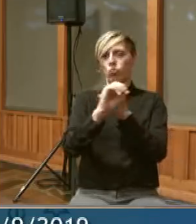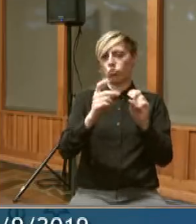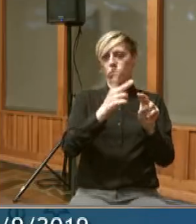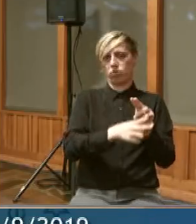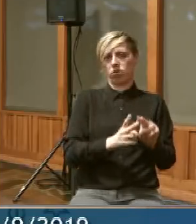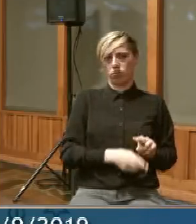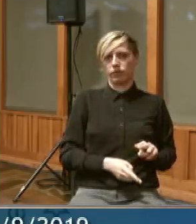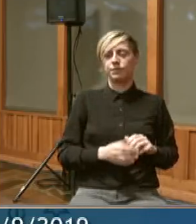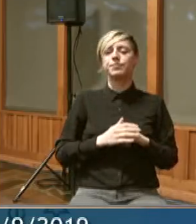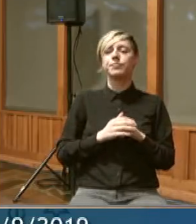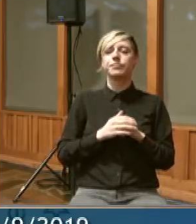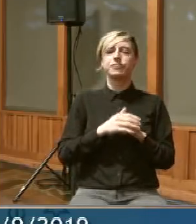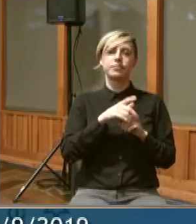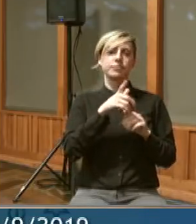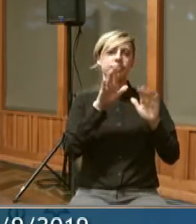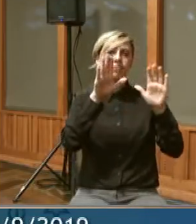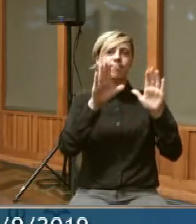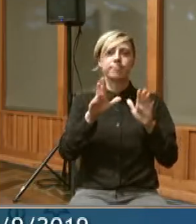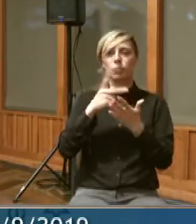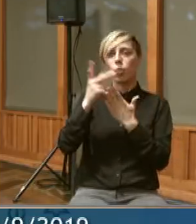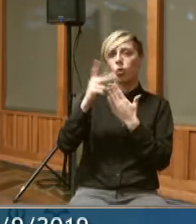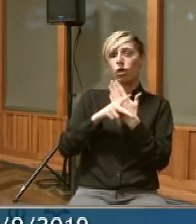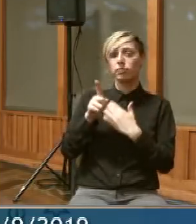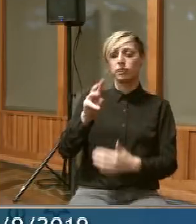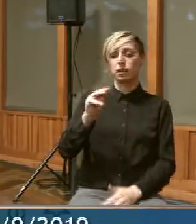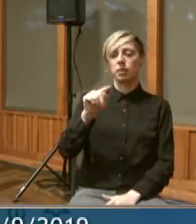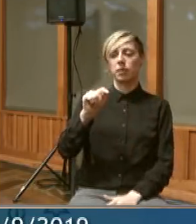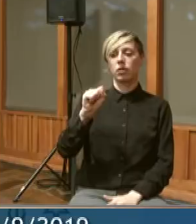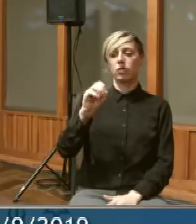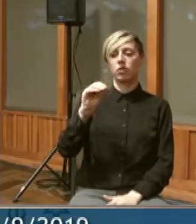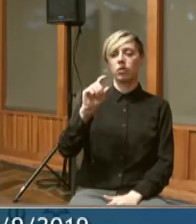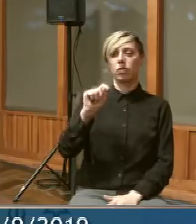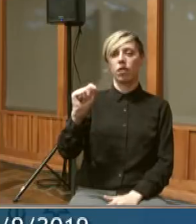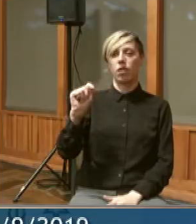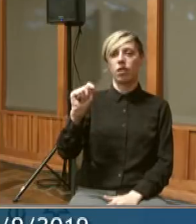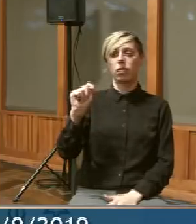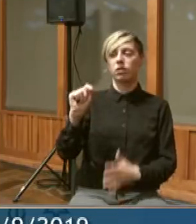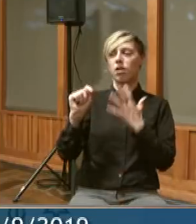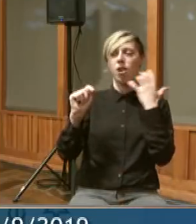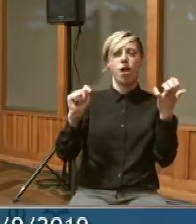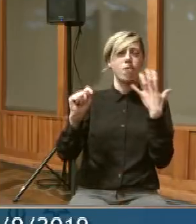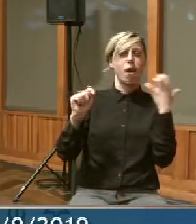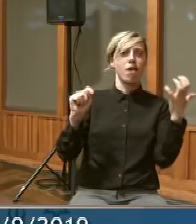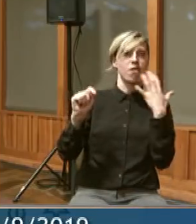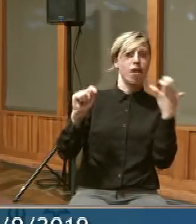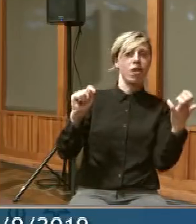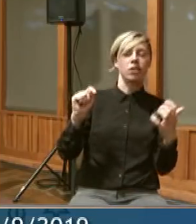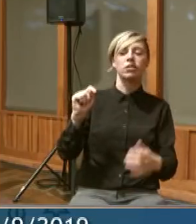I WANT YOU TO KNOW THAT THE SUN SCHOOL PROGRAM IS SOMETHING WE GREATLY VALUE. THAT'S WHY WE WALLED IT OFF FROM CUTS. ADAPTIVE AND INCLUSIVE PROGRAM